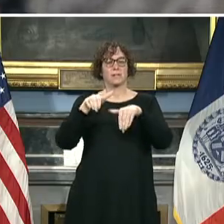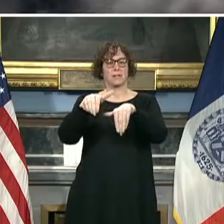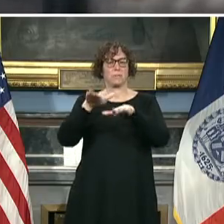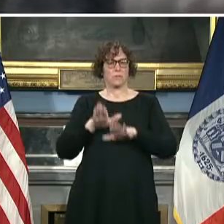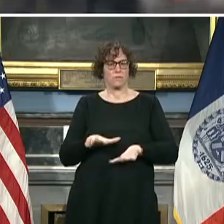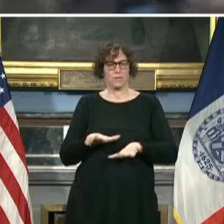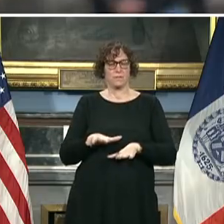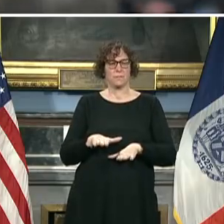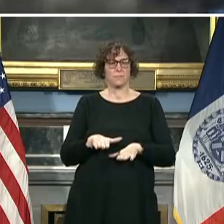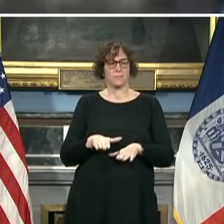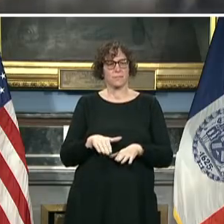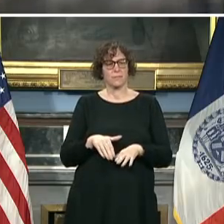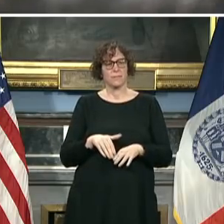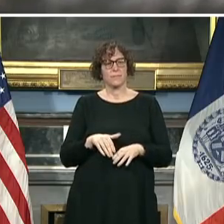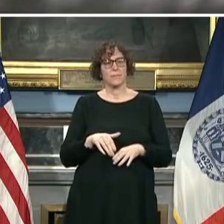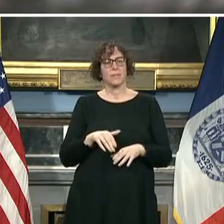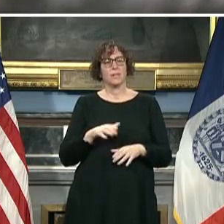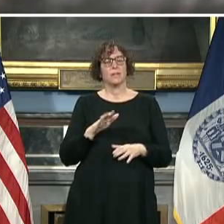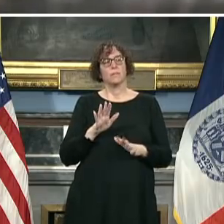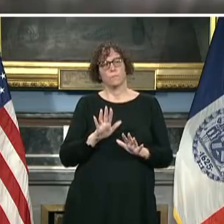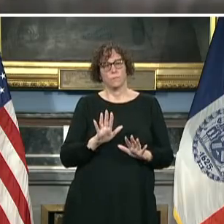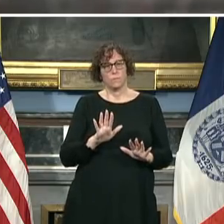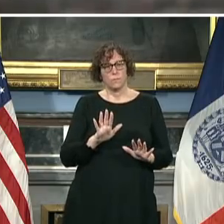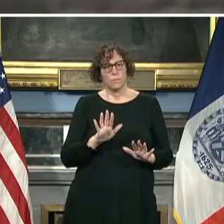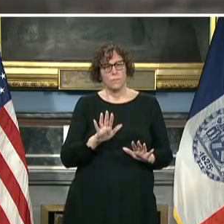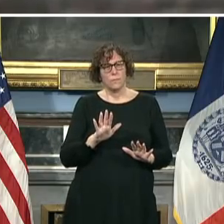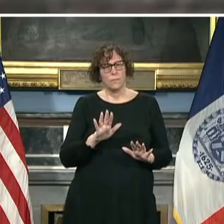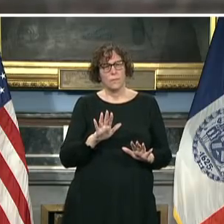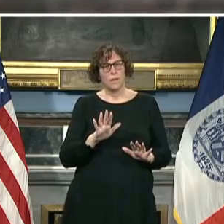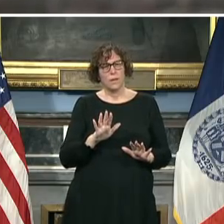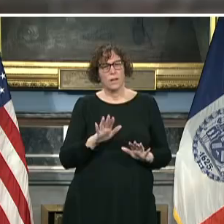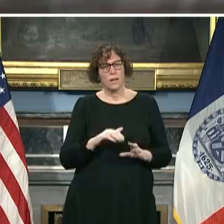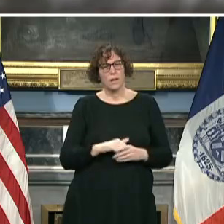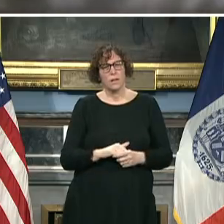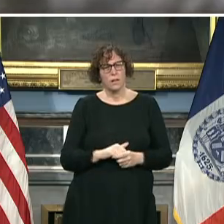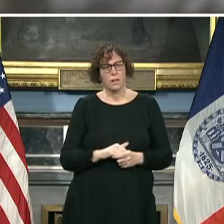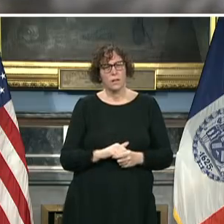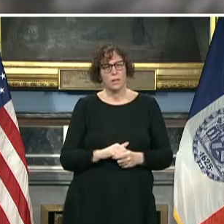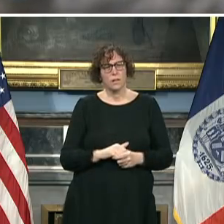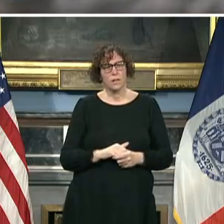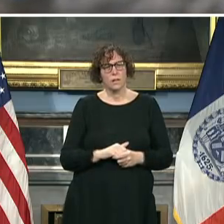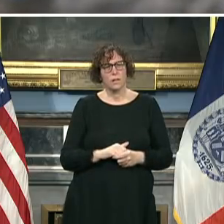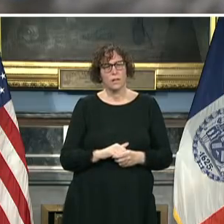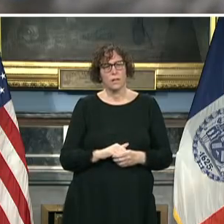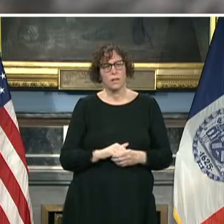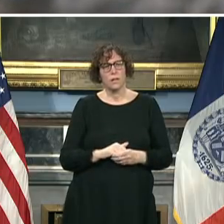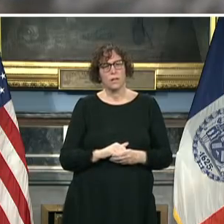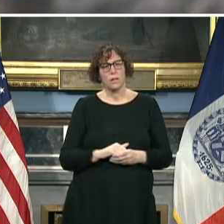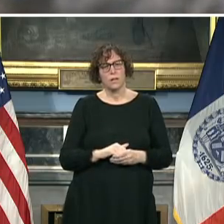[ INAUDIBLE